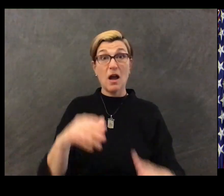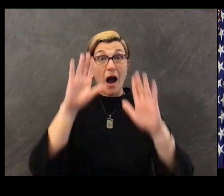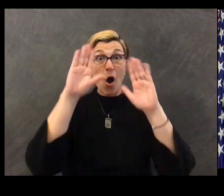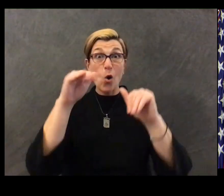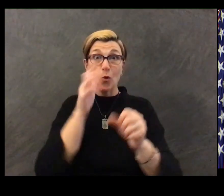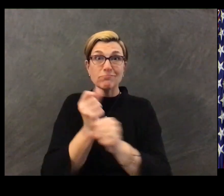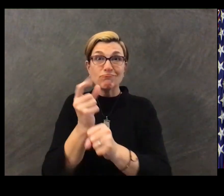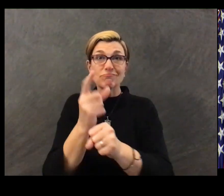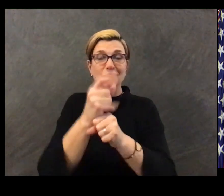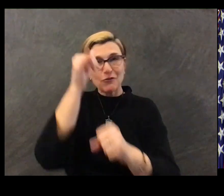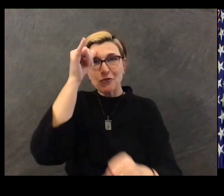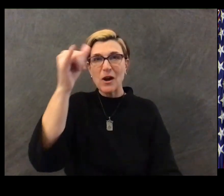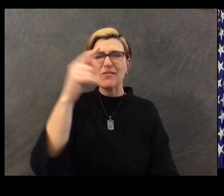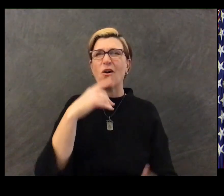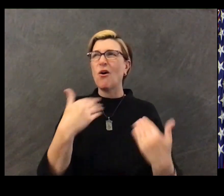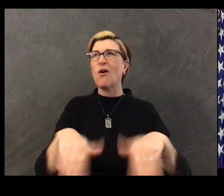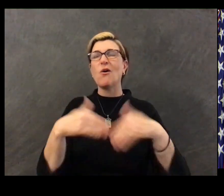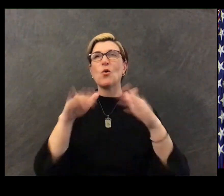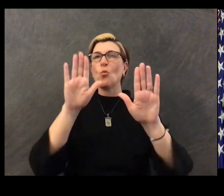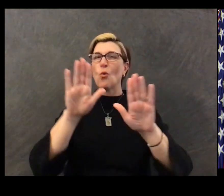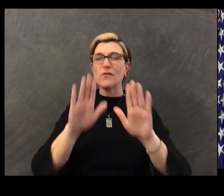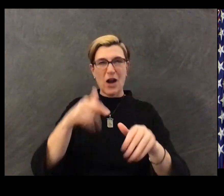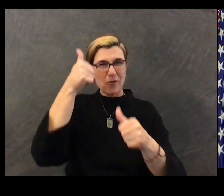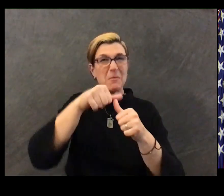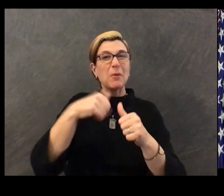great success as you remember even though it was pouring it was raining so